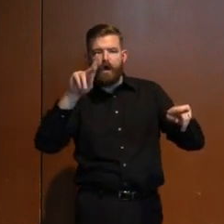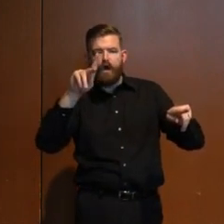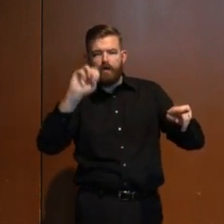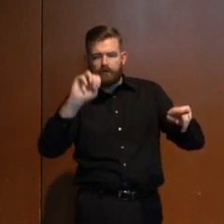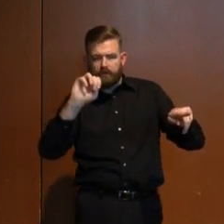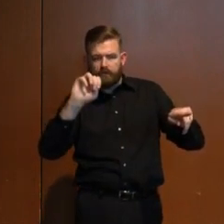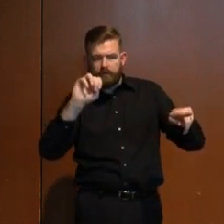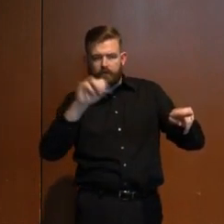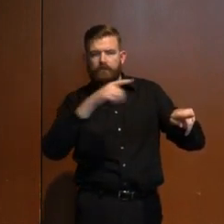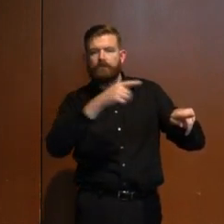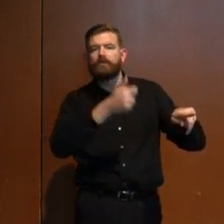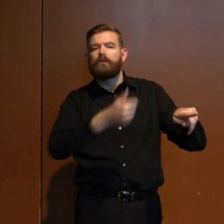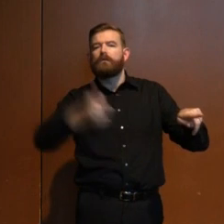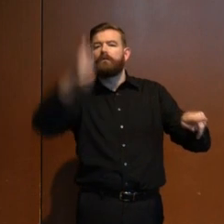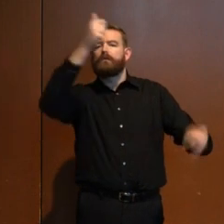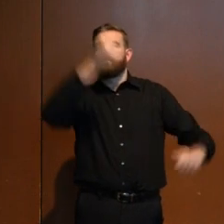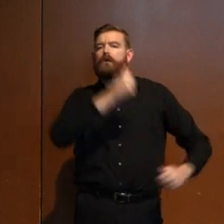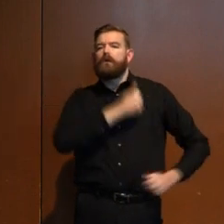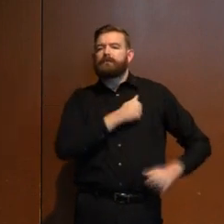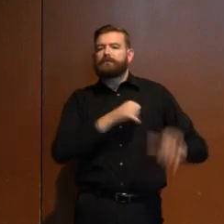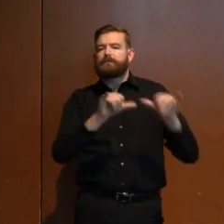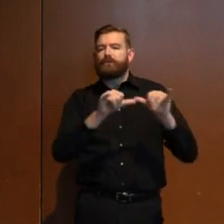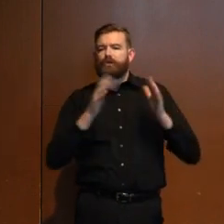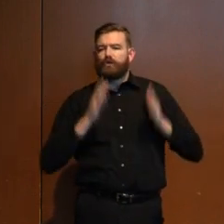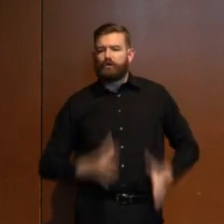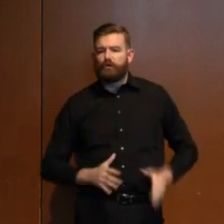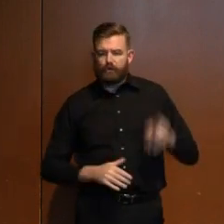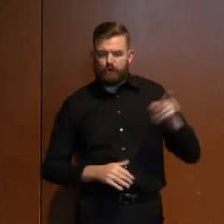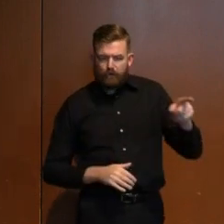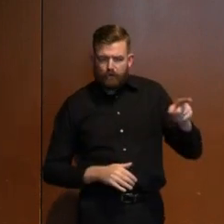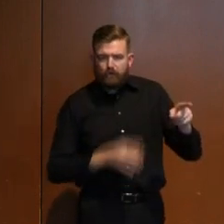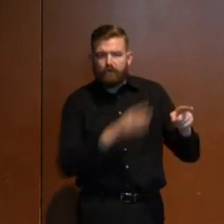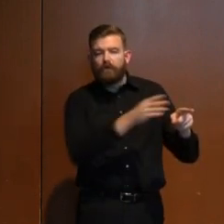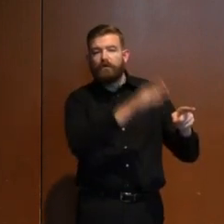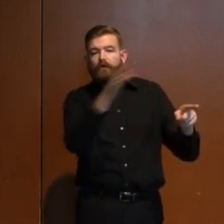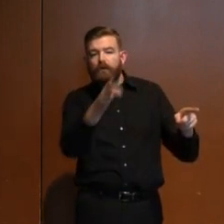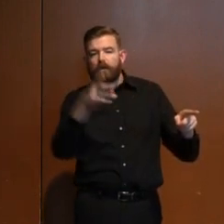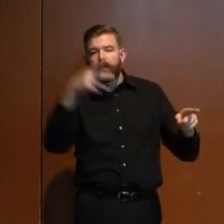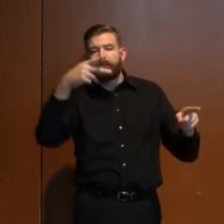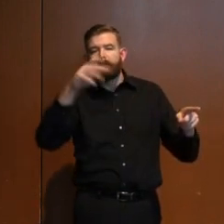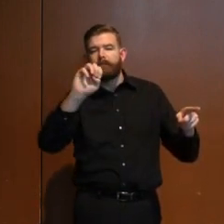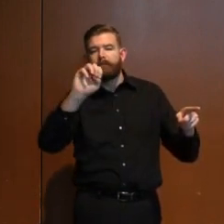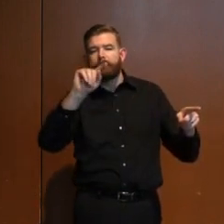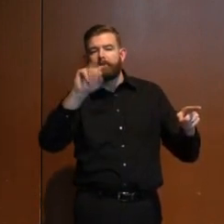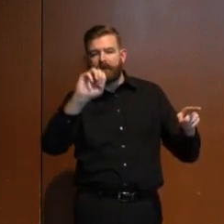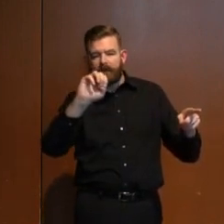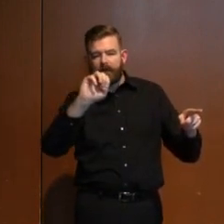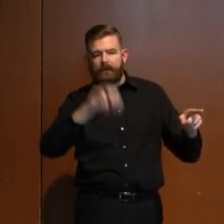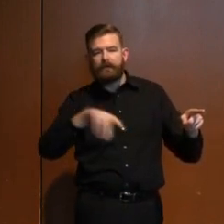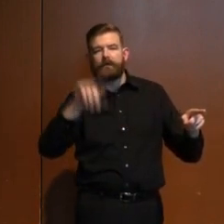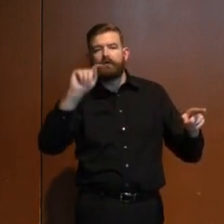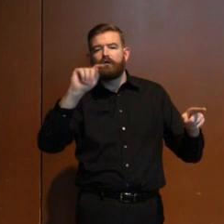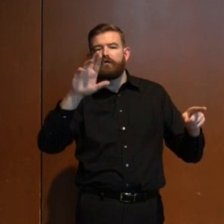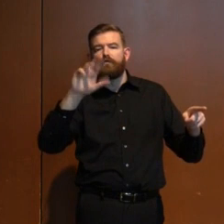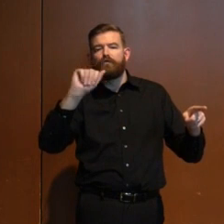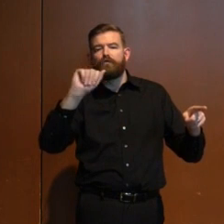, FRONT ROW WE HAVE A COUPLE OF VIPs WITH US LIEUTENANT COME TPHER DAVID PARK DISTRICT FOR THE UNITE ARMY CORP.